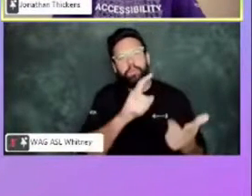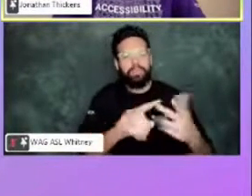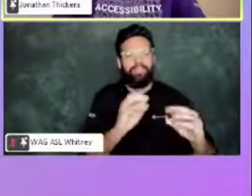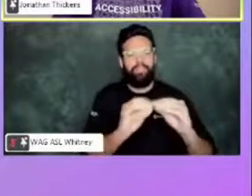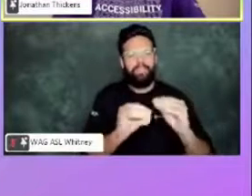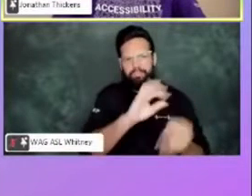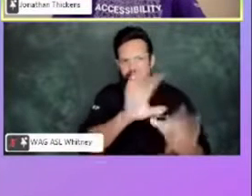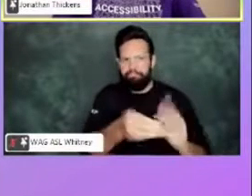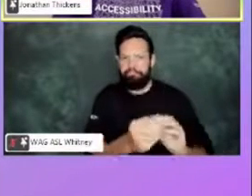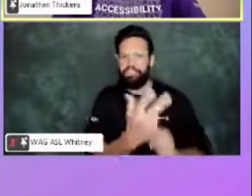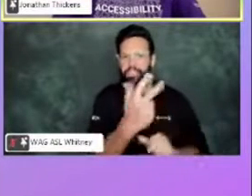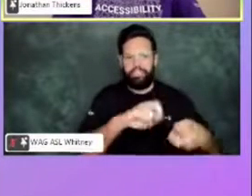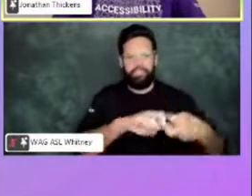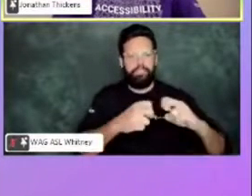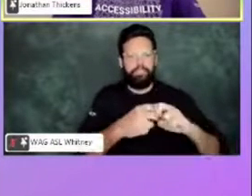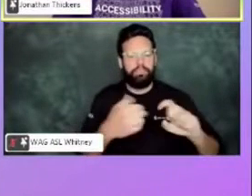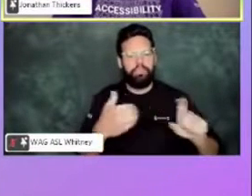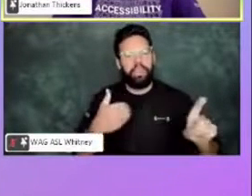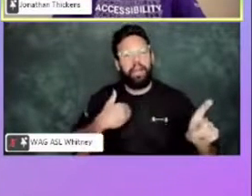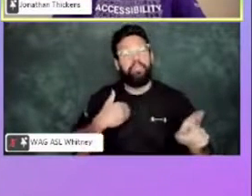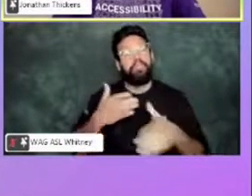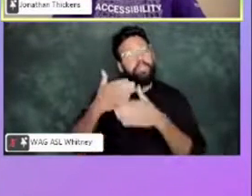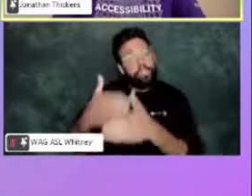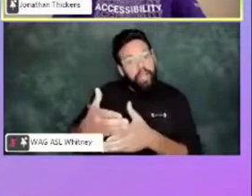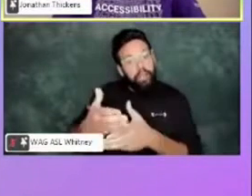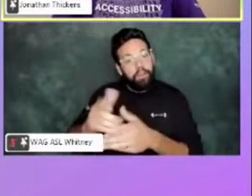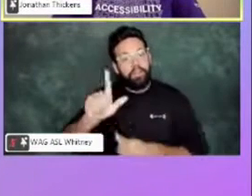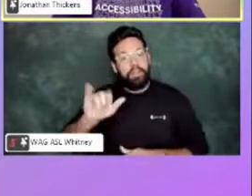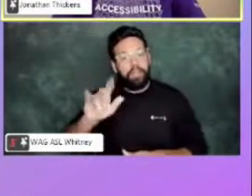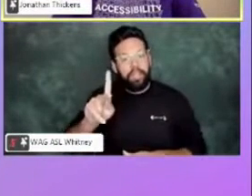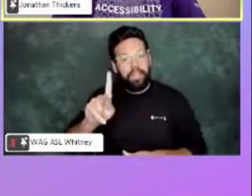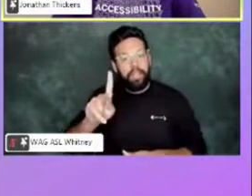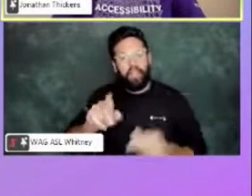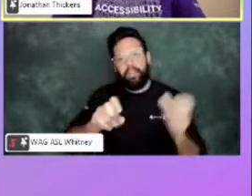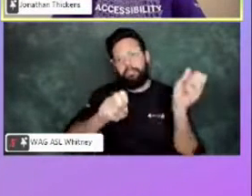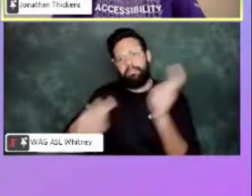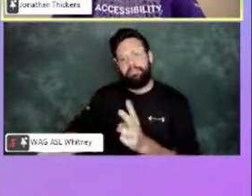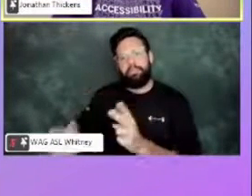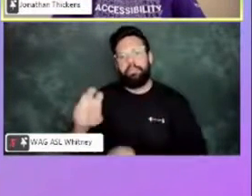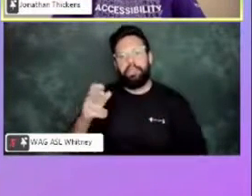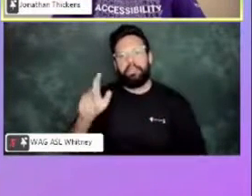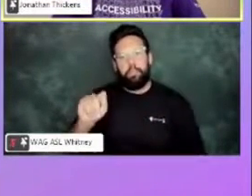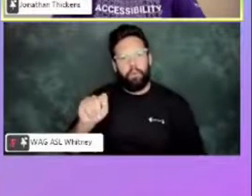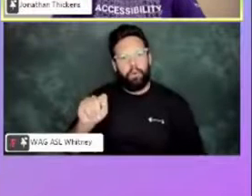There's a share link and an export option as well. Scrolling down shows you the details on the each issue.